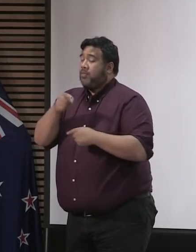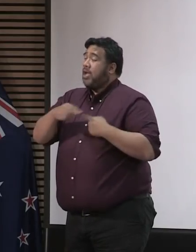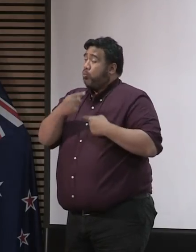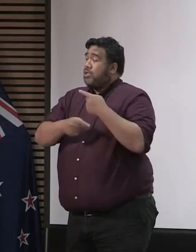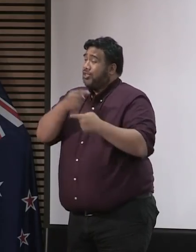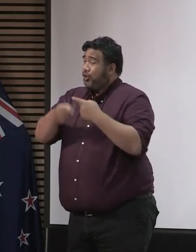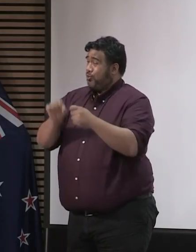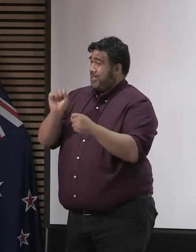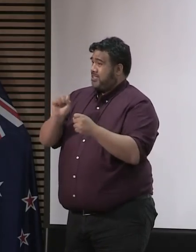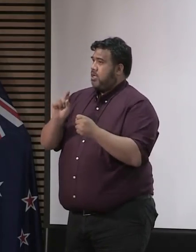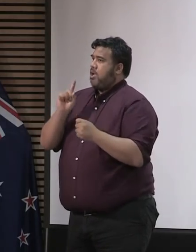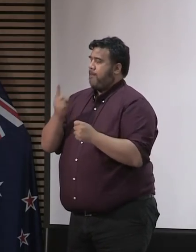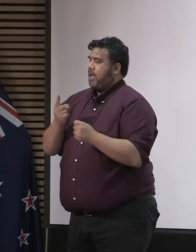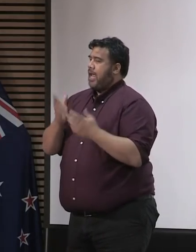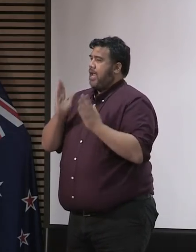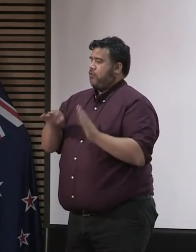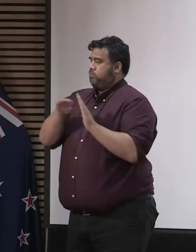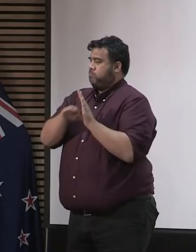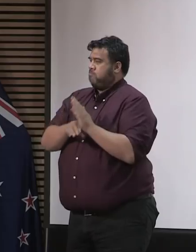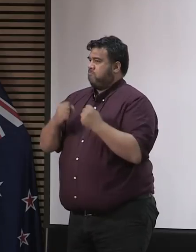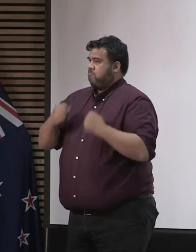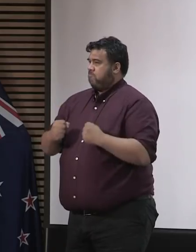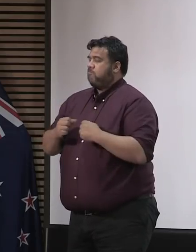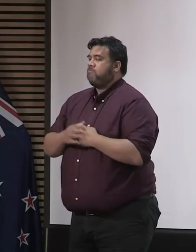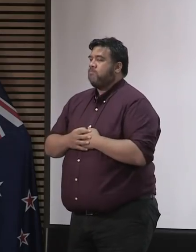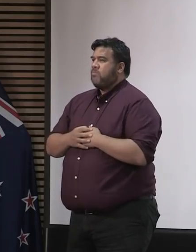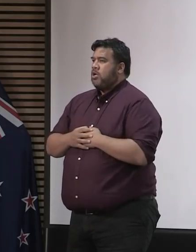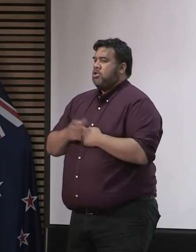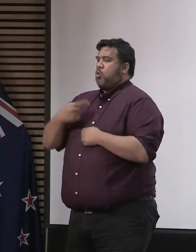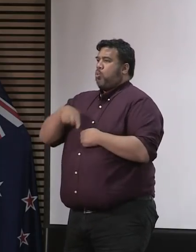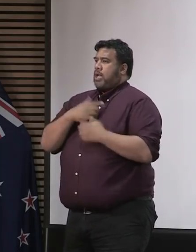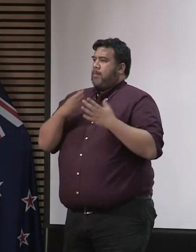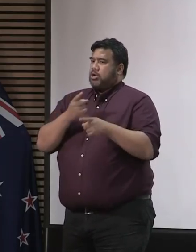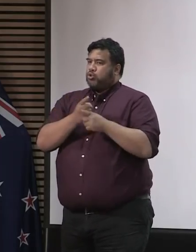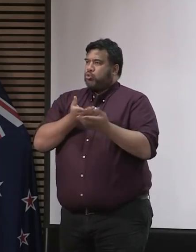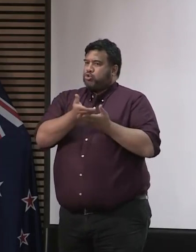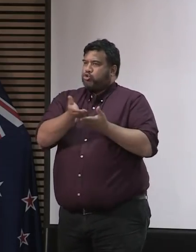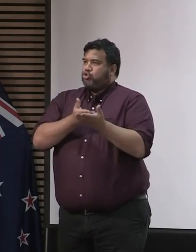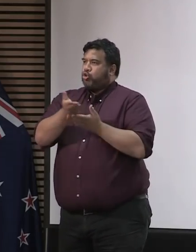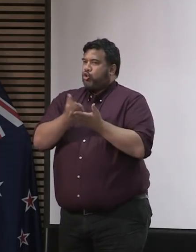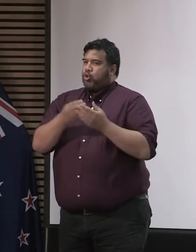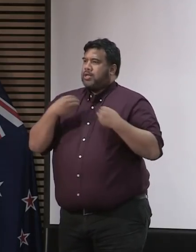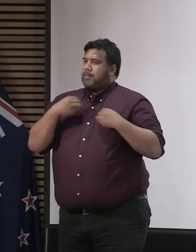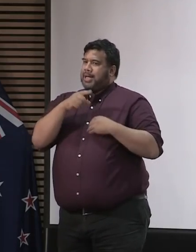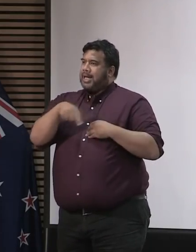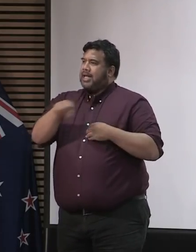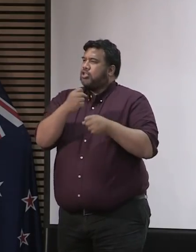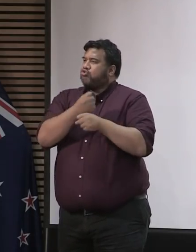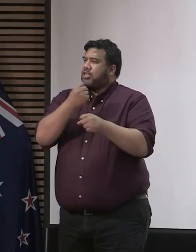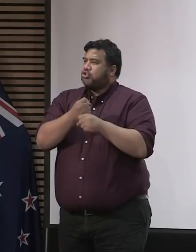NZTA is working with contractors on specificCOVID-19 plans for each project to keep workers and the public safe.